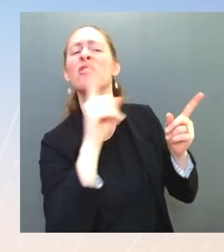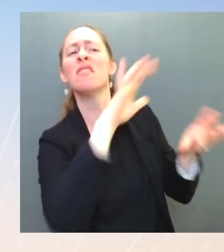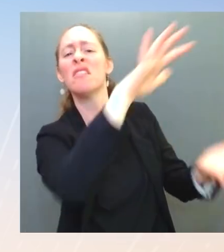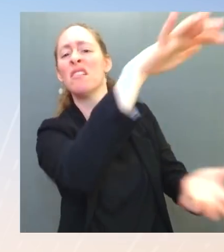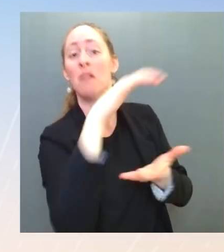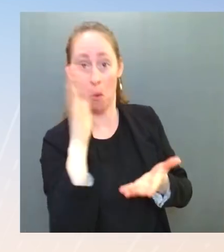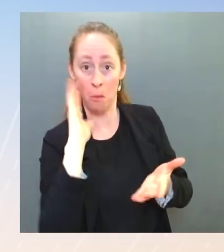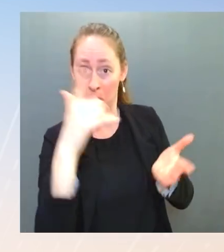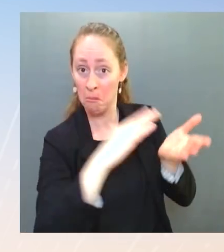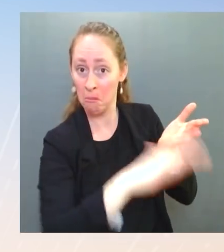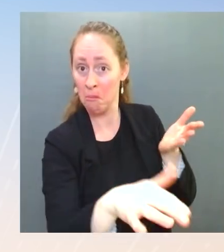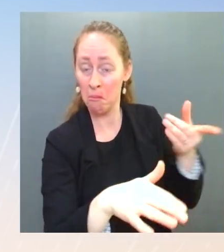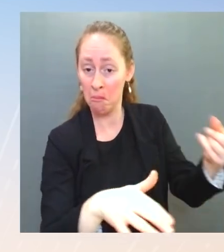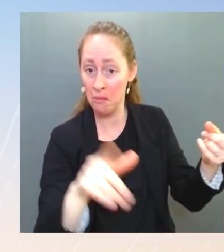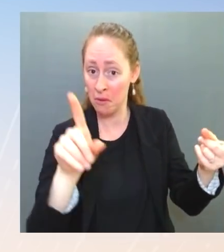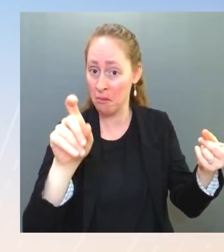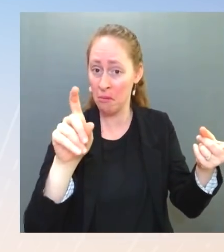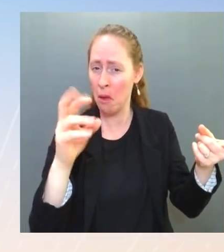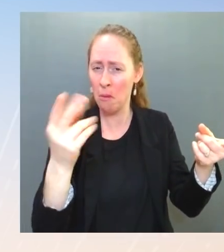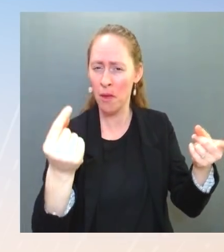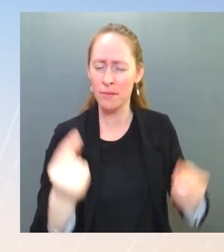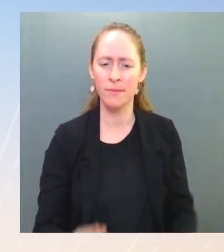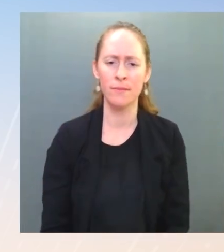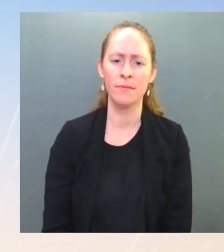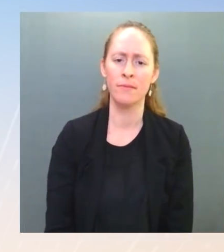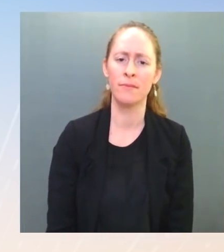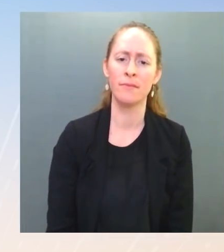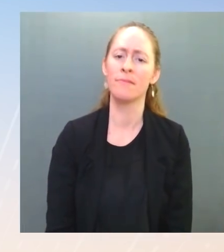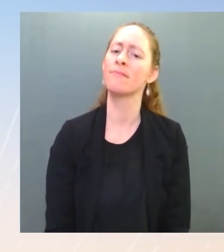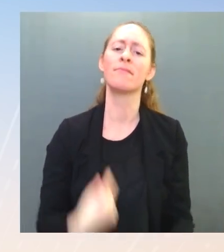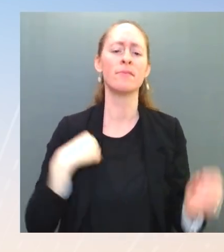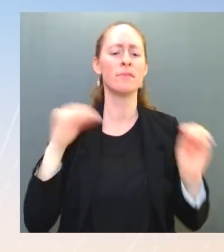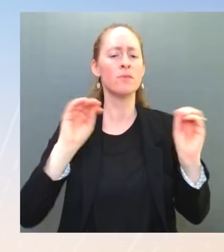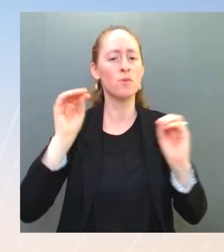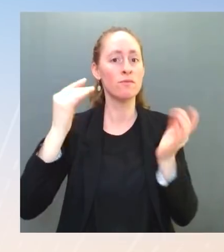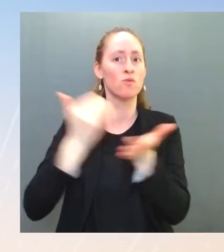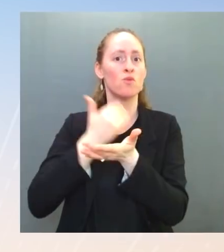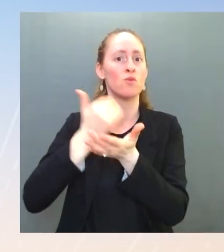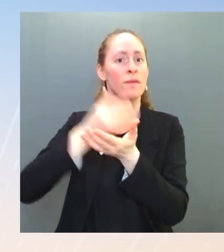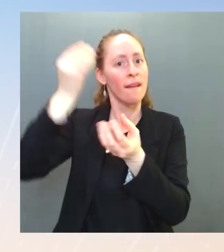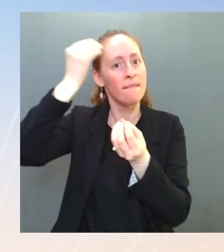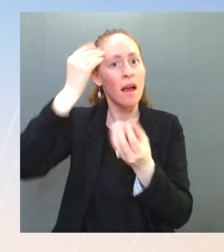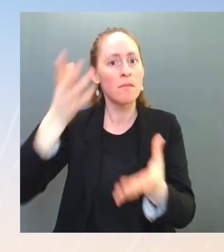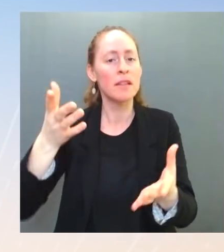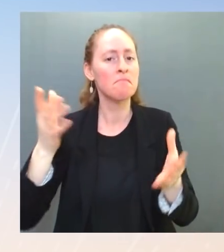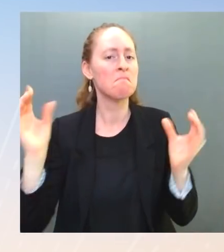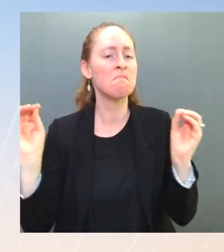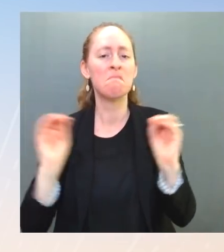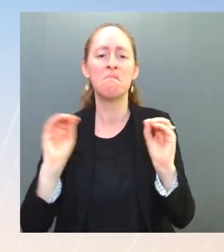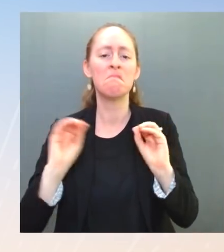I don't have an update at this point in time. I can see if there's more to report out to you before the end of the day. Go ahead. The Press: Tomorrow is CPI day,